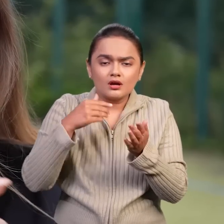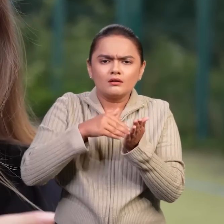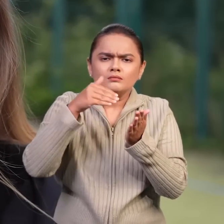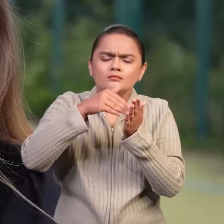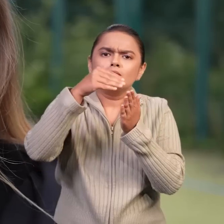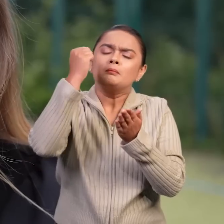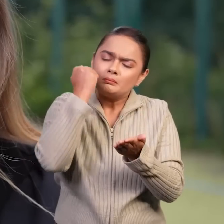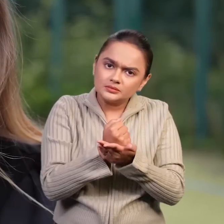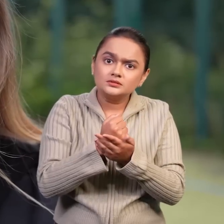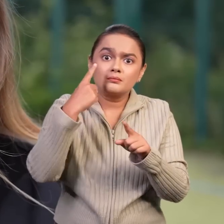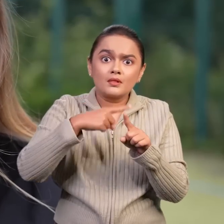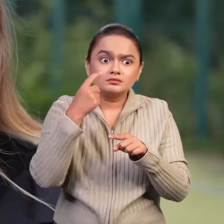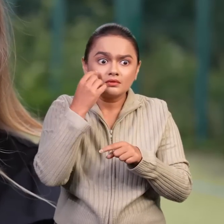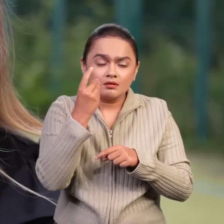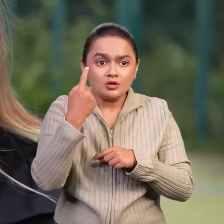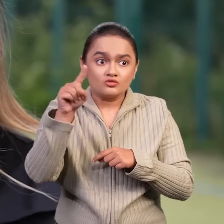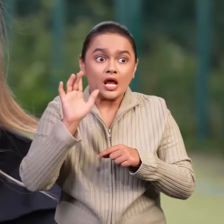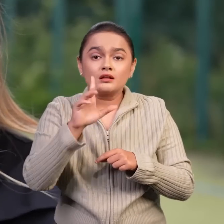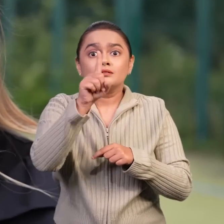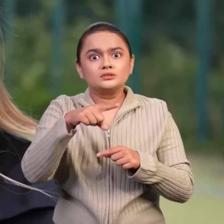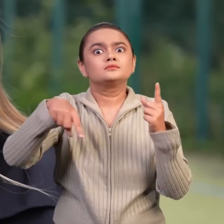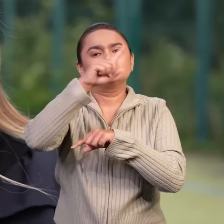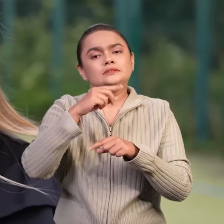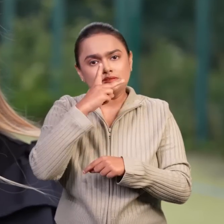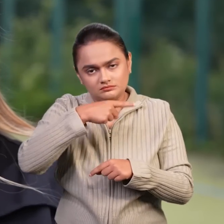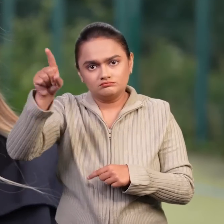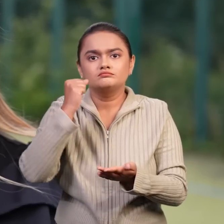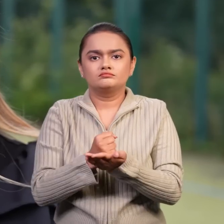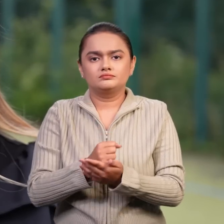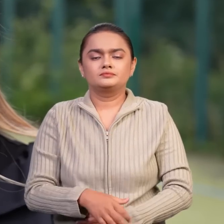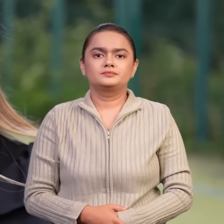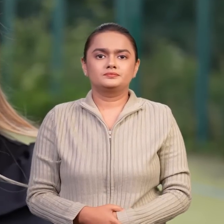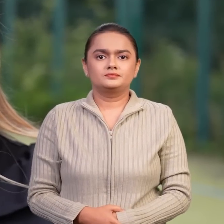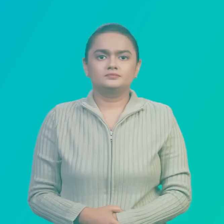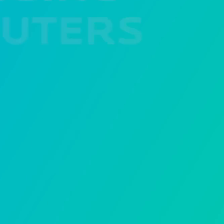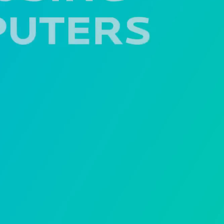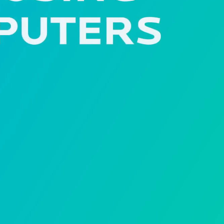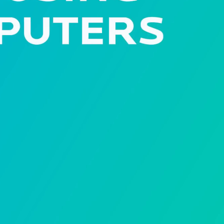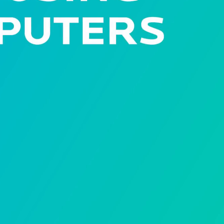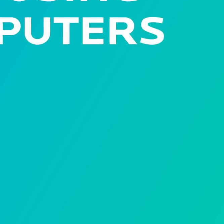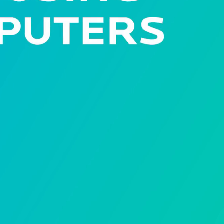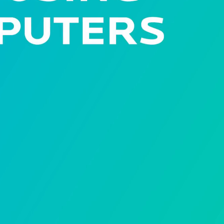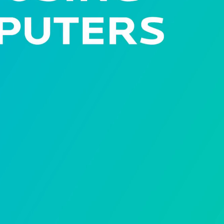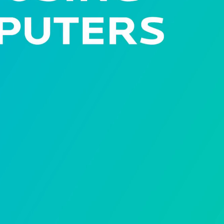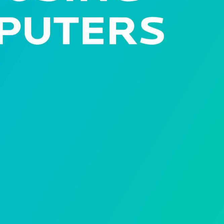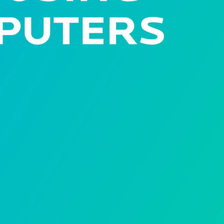and you should get checked checked routinely and make sure that it is the correct number.